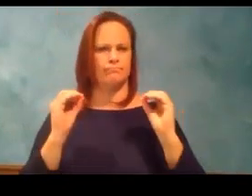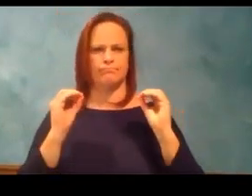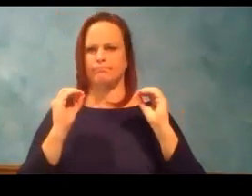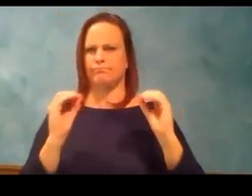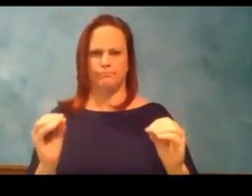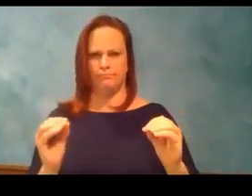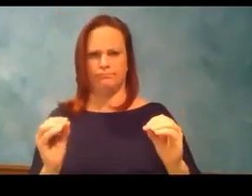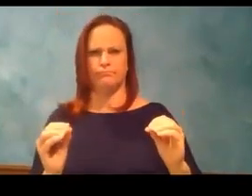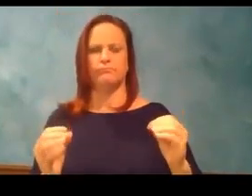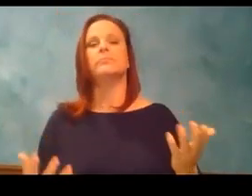NONE,